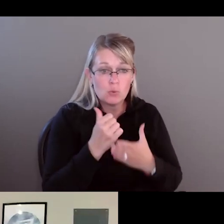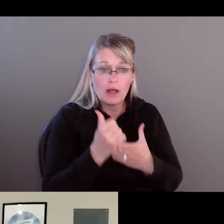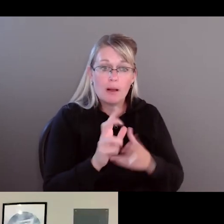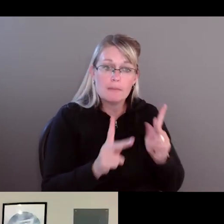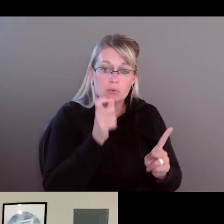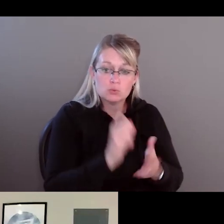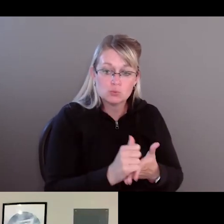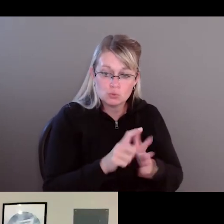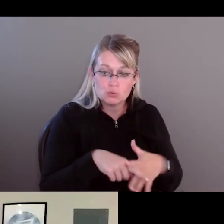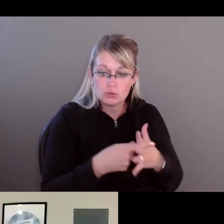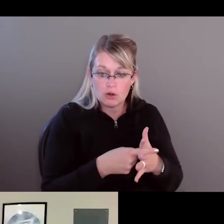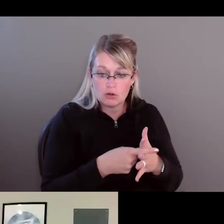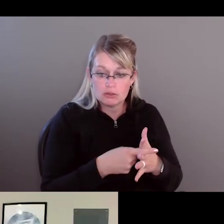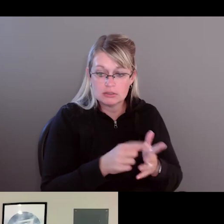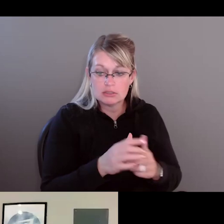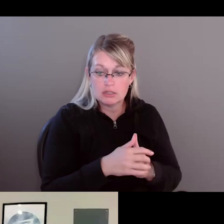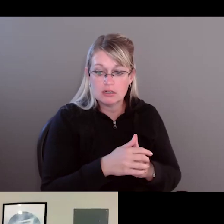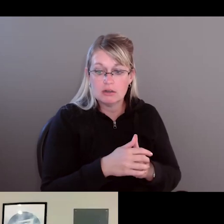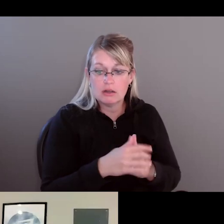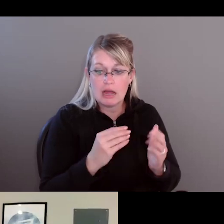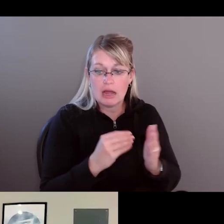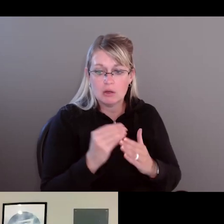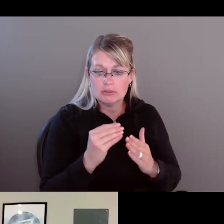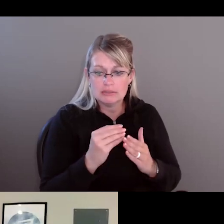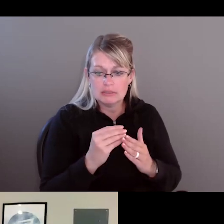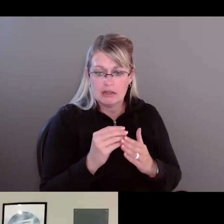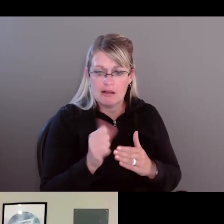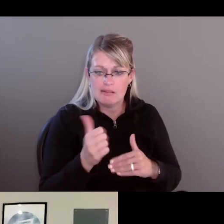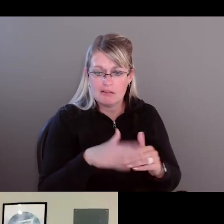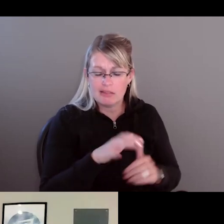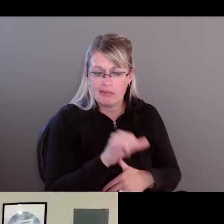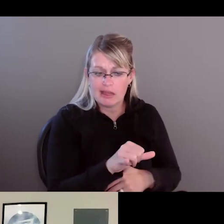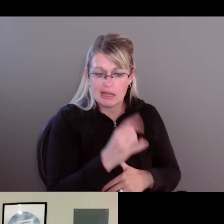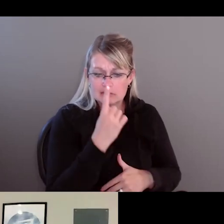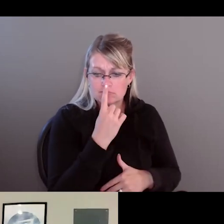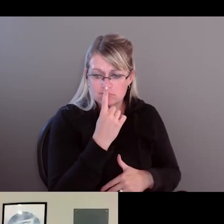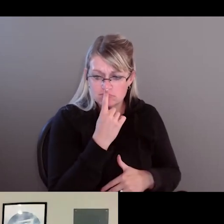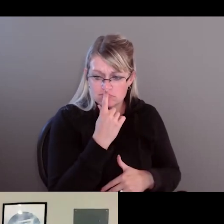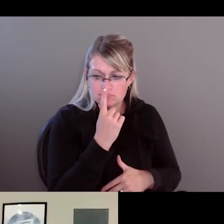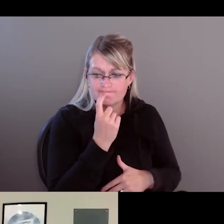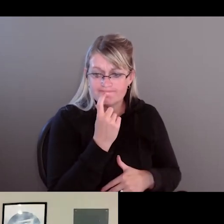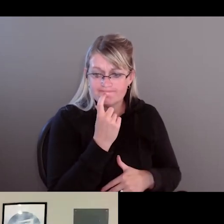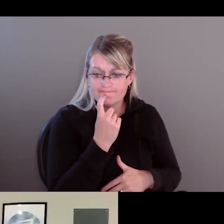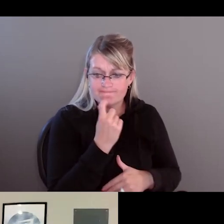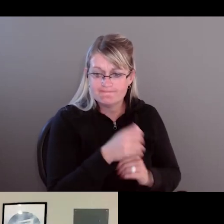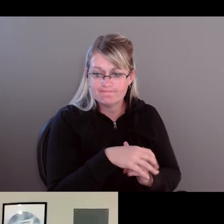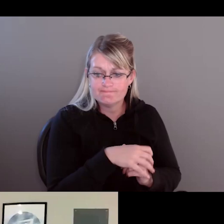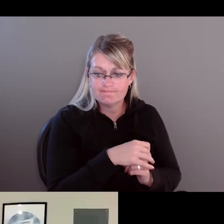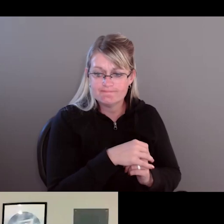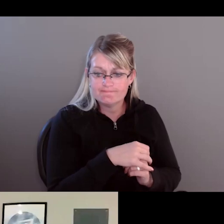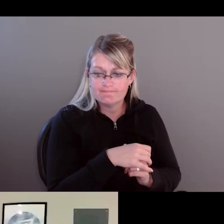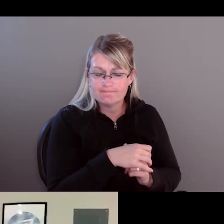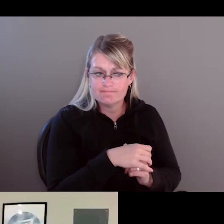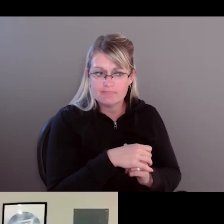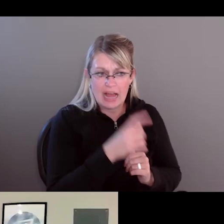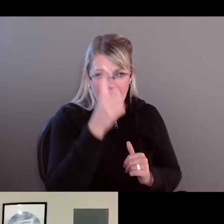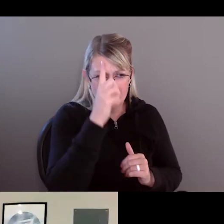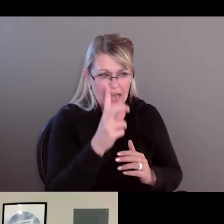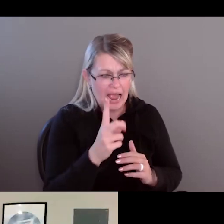started. Outside of that -- I fell into doing design systems by accident, I wanted to help